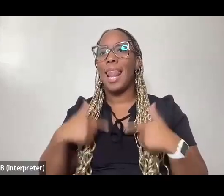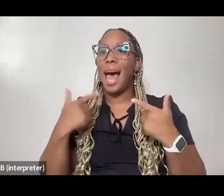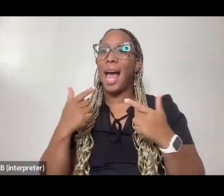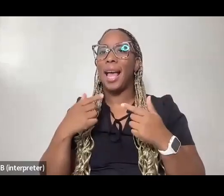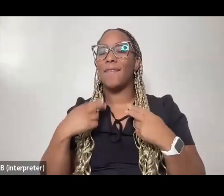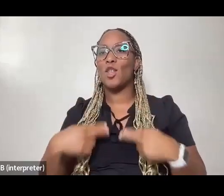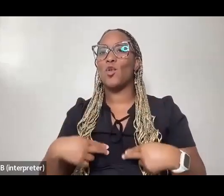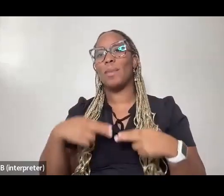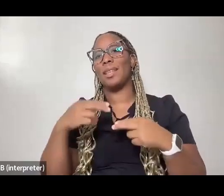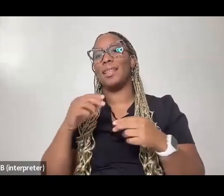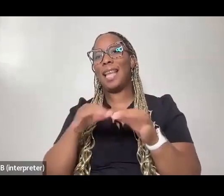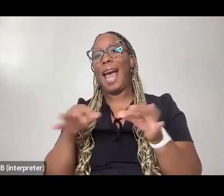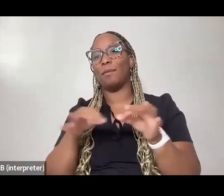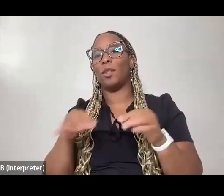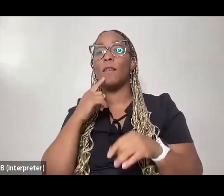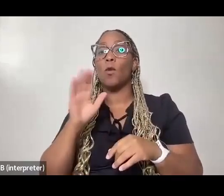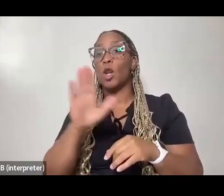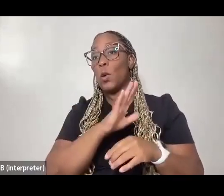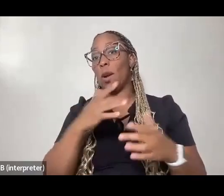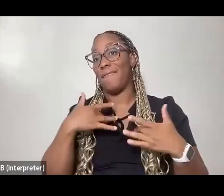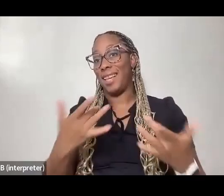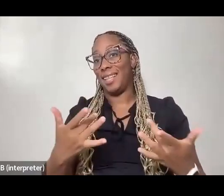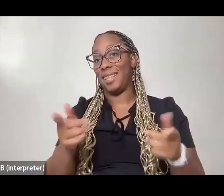For your events that you are putting on.